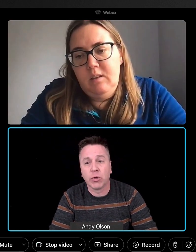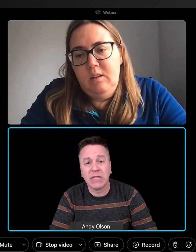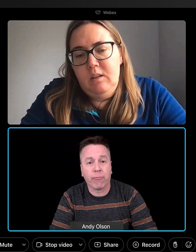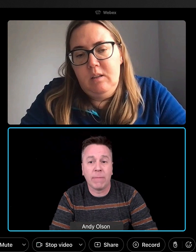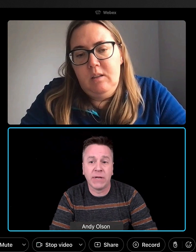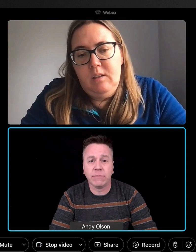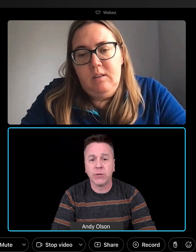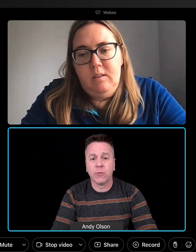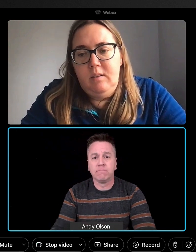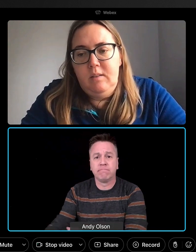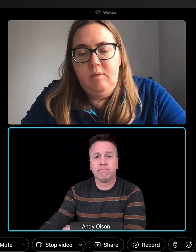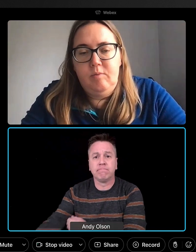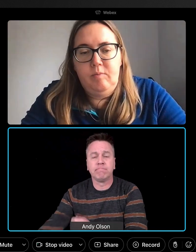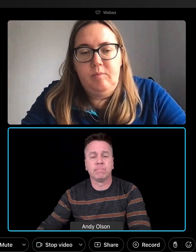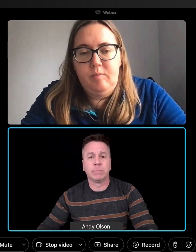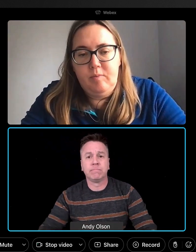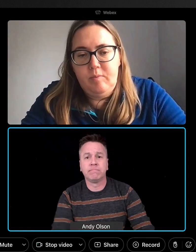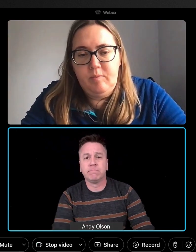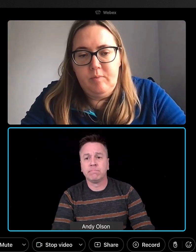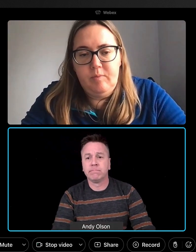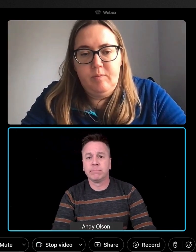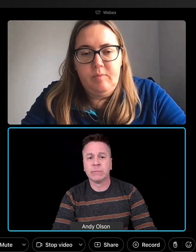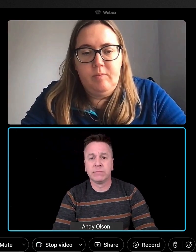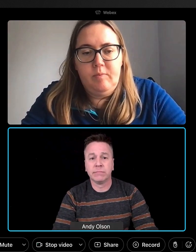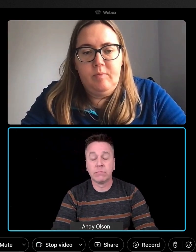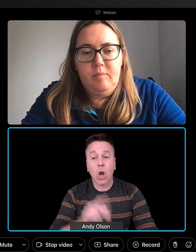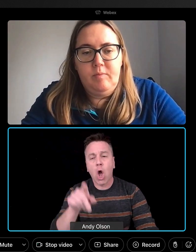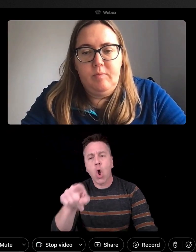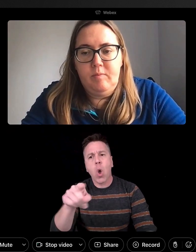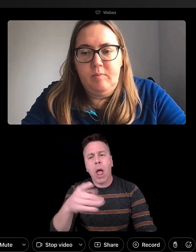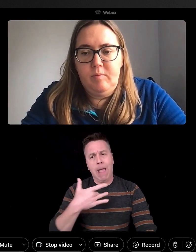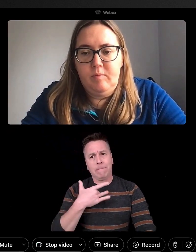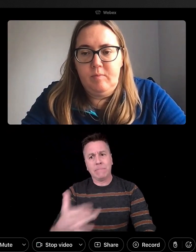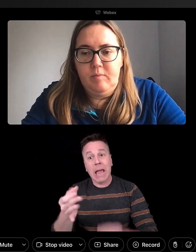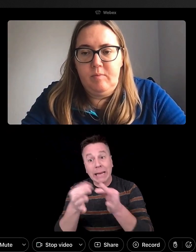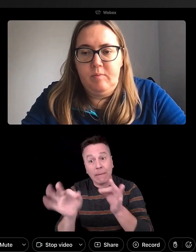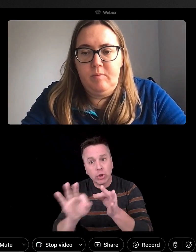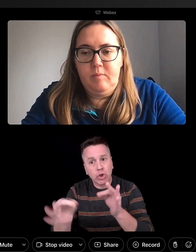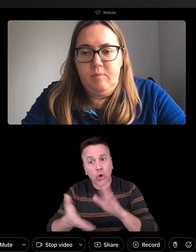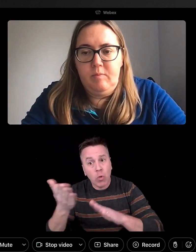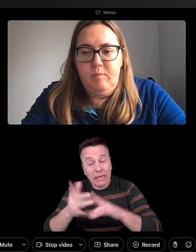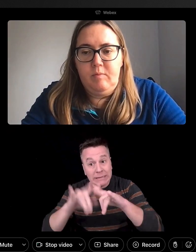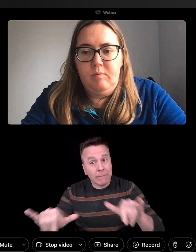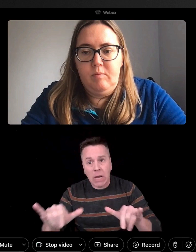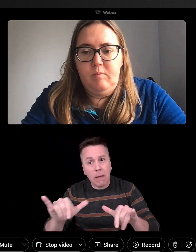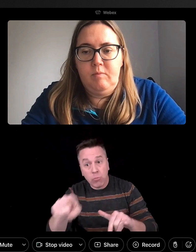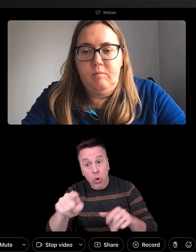during that prep time too. Do you tend to have captions running at the same time you have an interpreter? What's